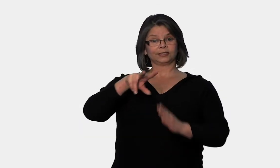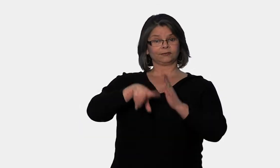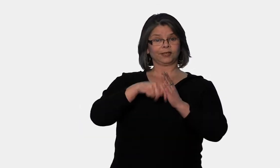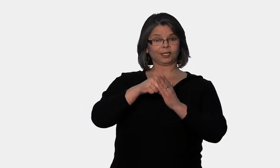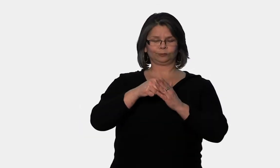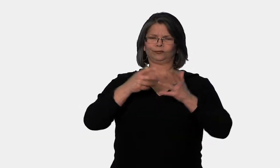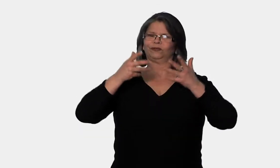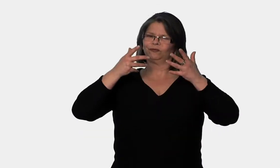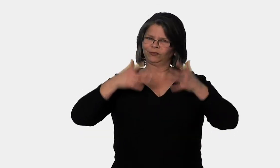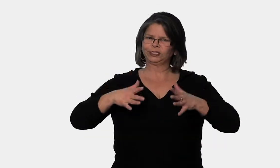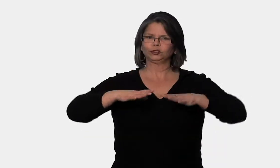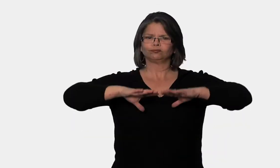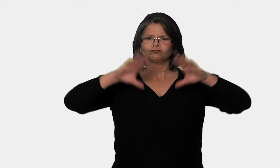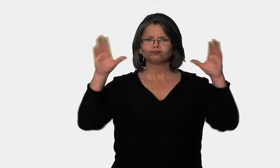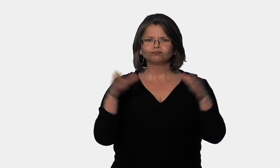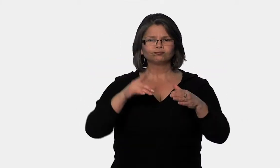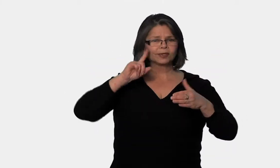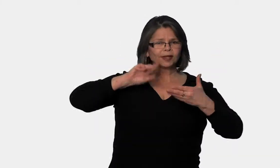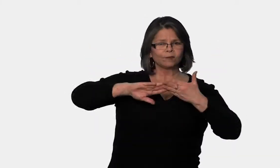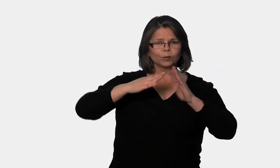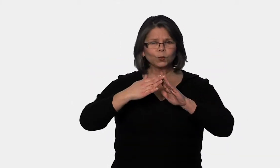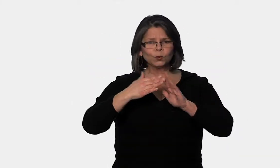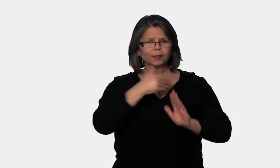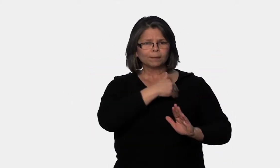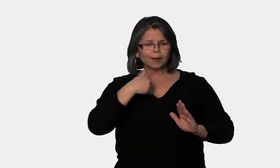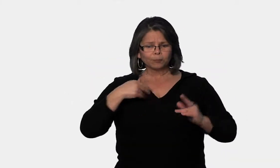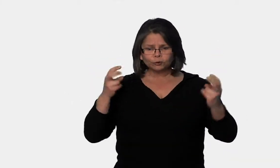This video was produced in consultation